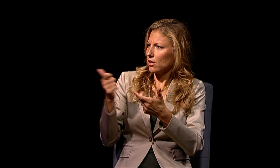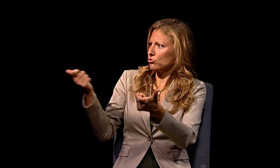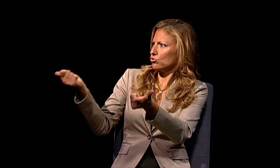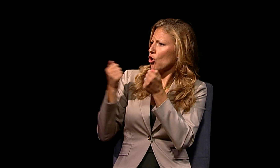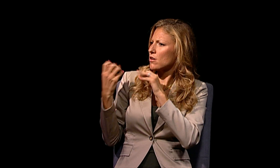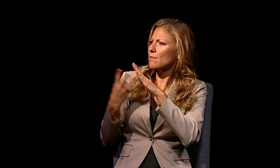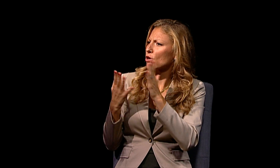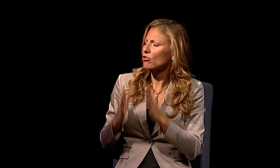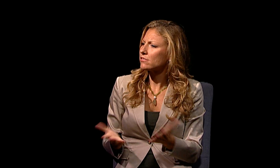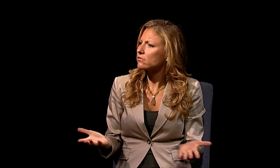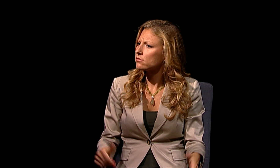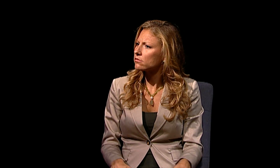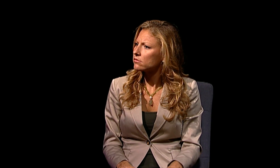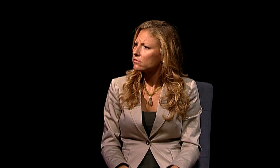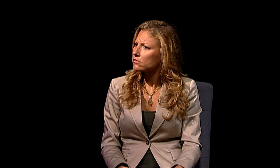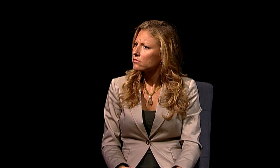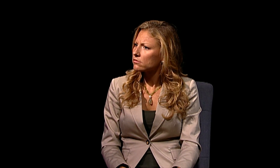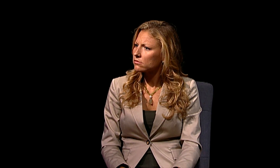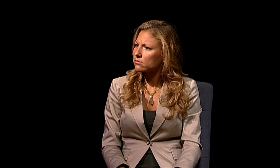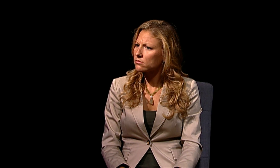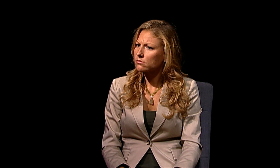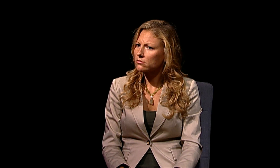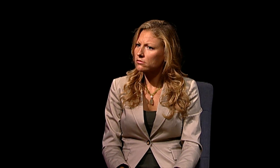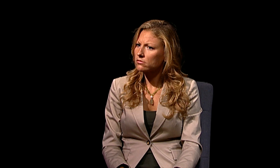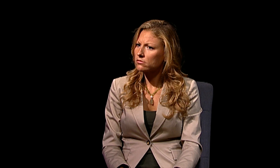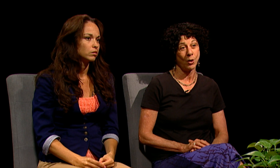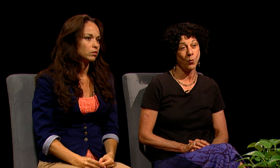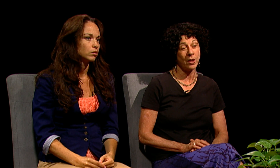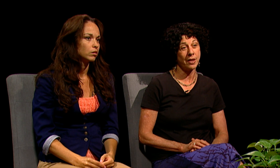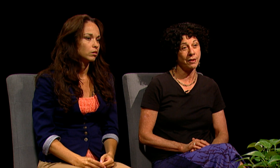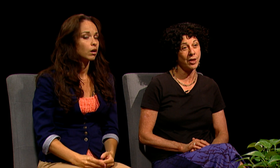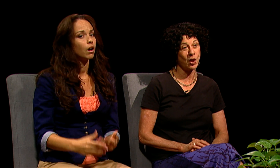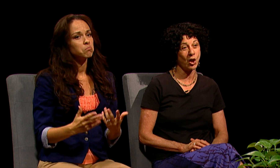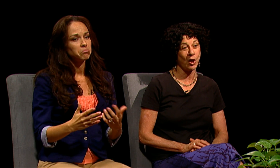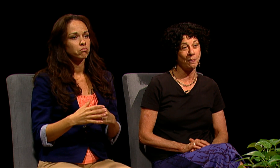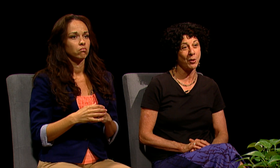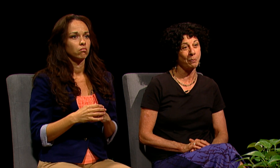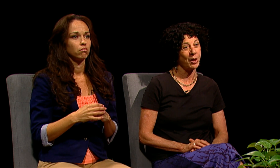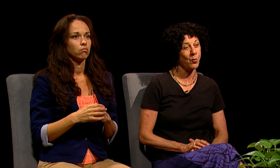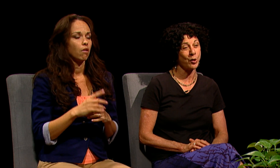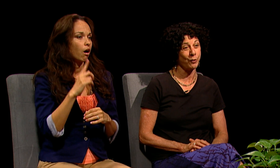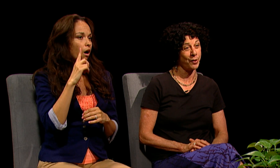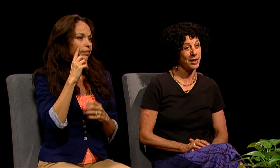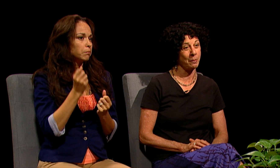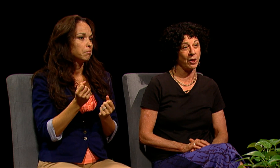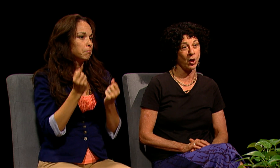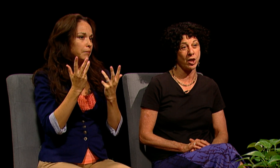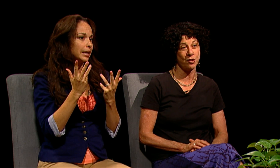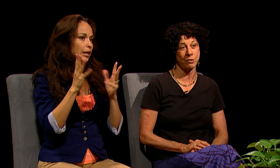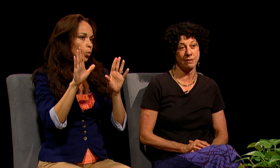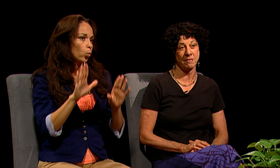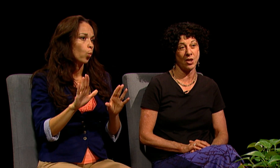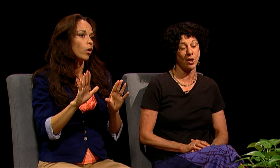WHAT IT IS ABOUT THE U.S. THAT DRAWS IMMIGRANTS? WELL, I THINK THERE ARE MANY WONDERFUL THINGS ABOUT OUR COUNTRY.